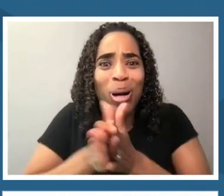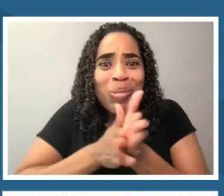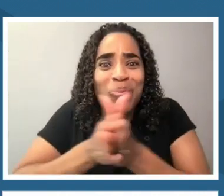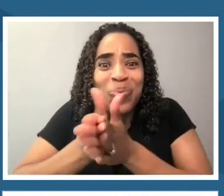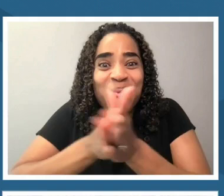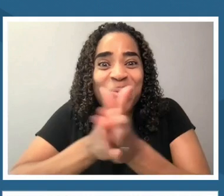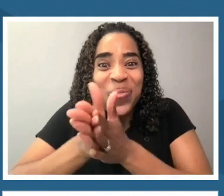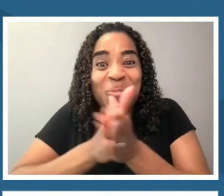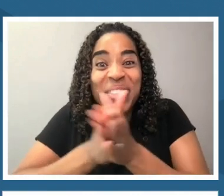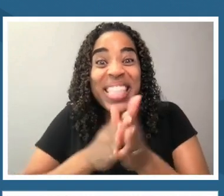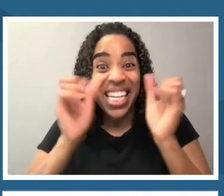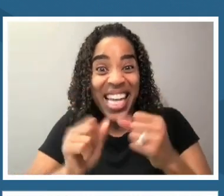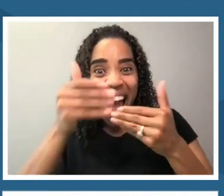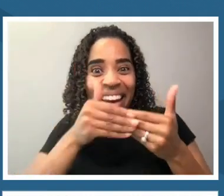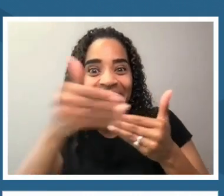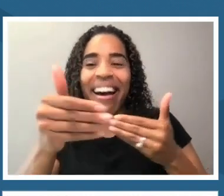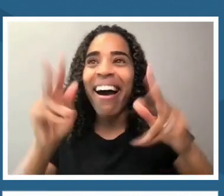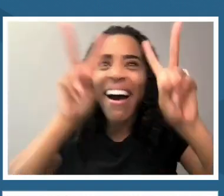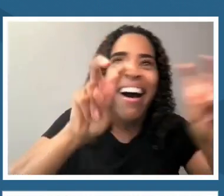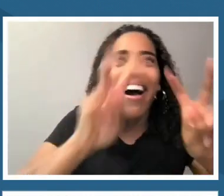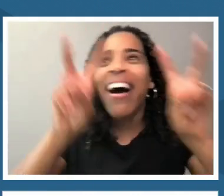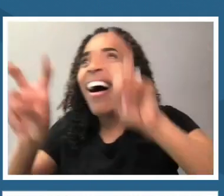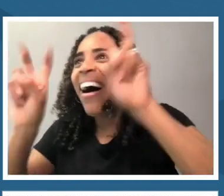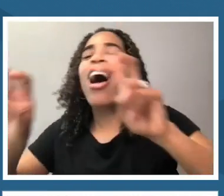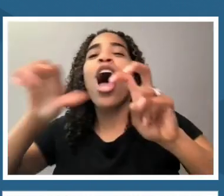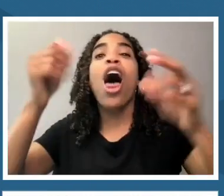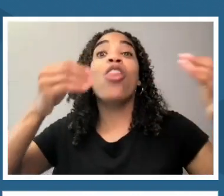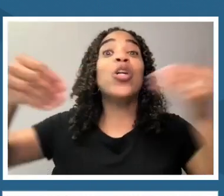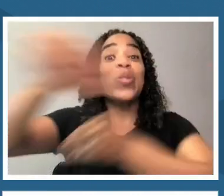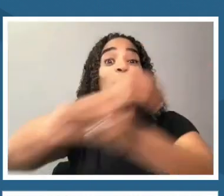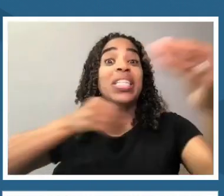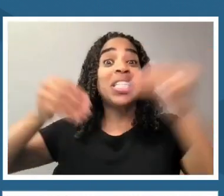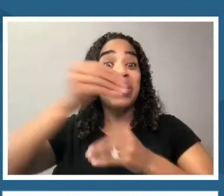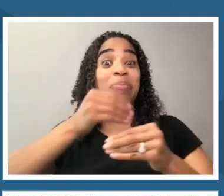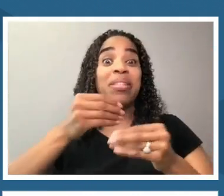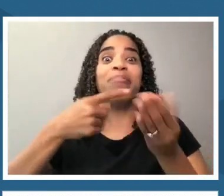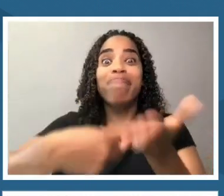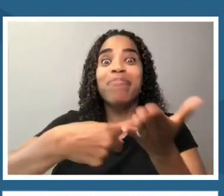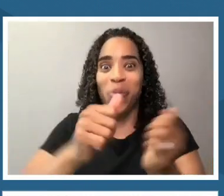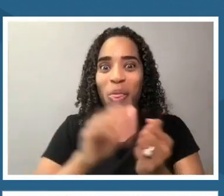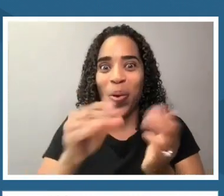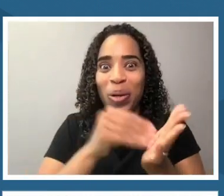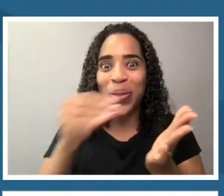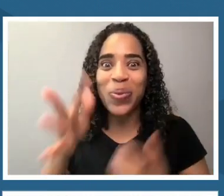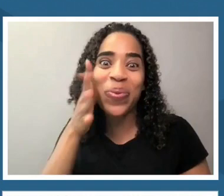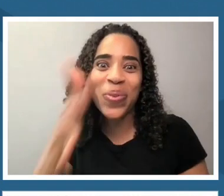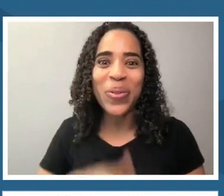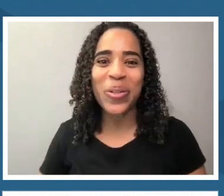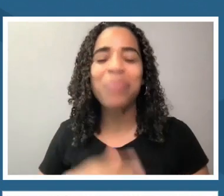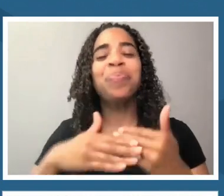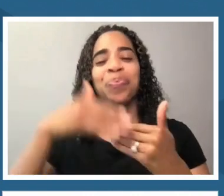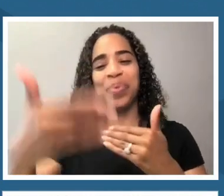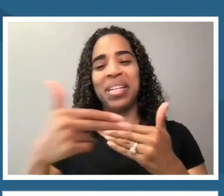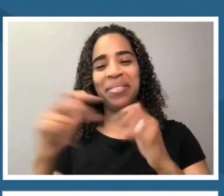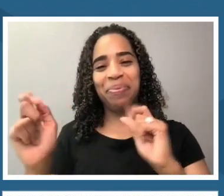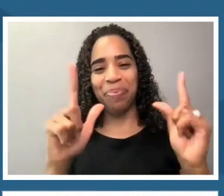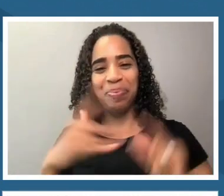worlds in other solar systems with your own students uh next slide